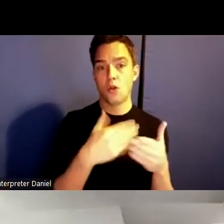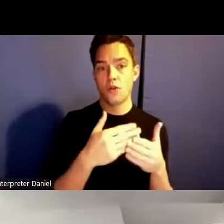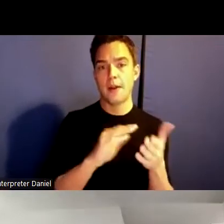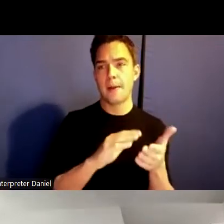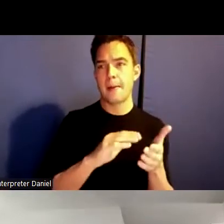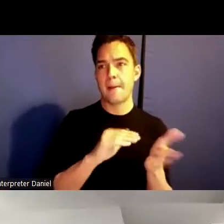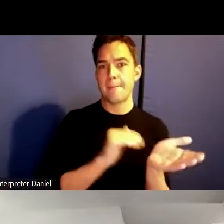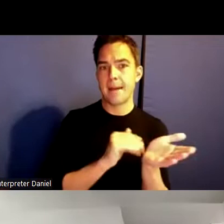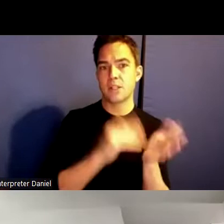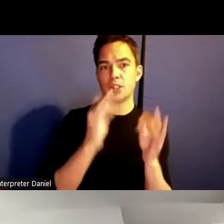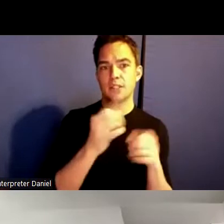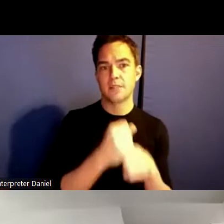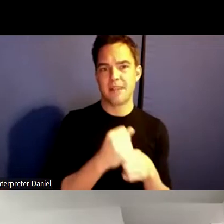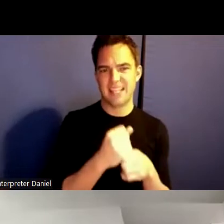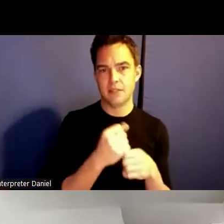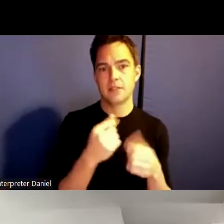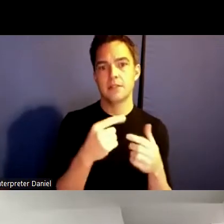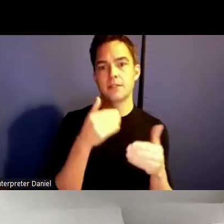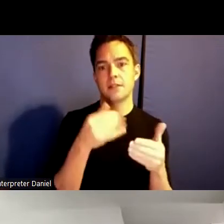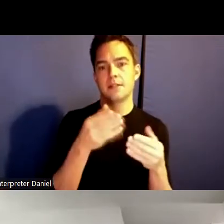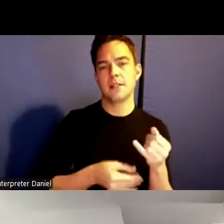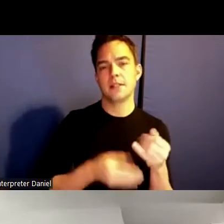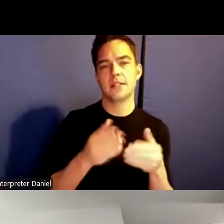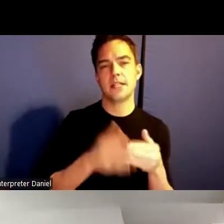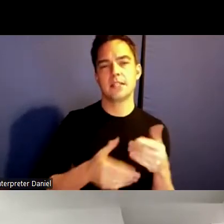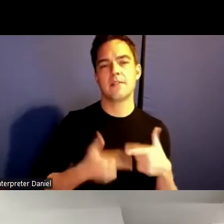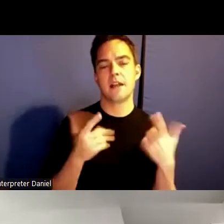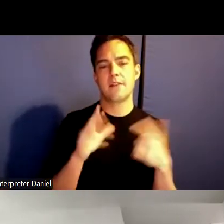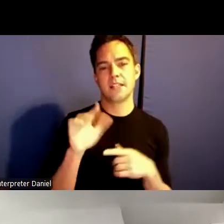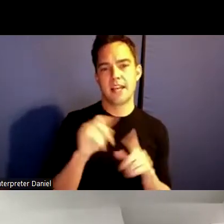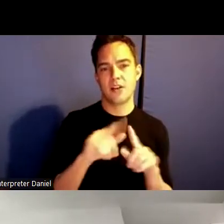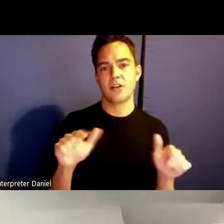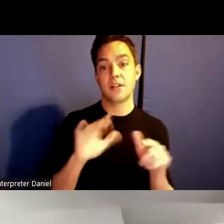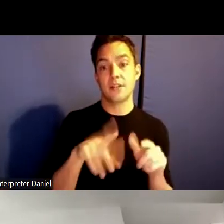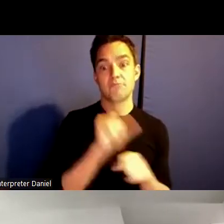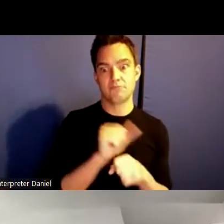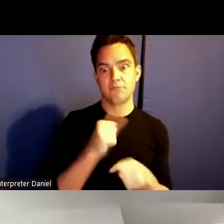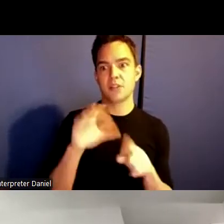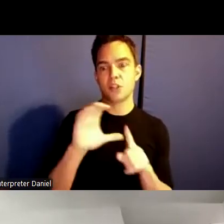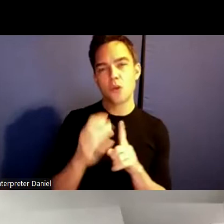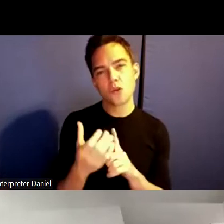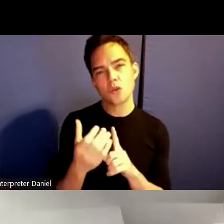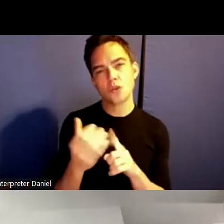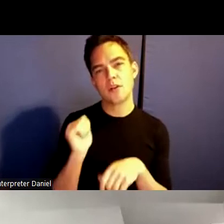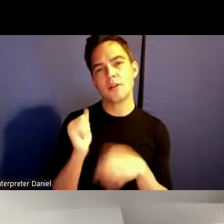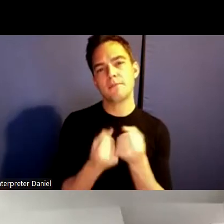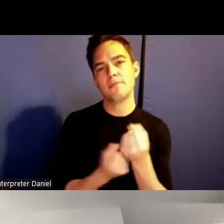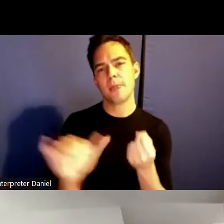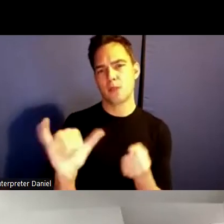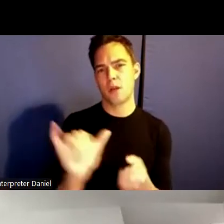making and in life care, because it indeed has a cultural basis as well. They're not culturally